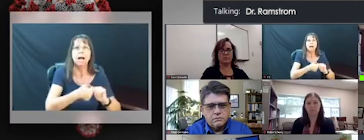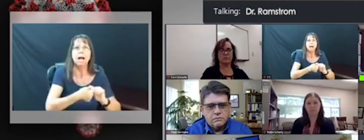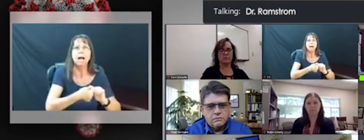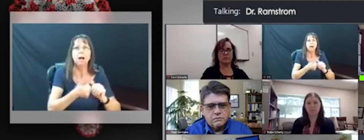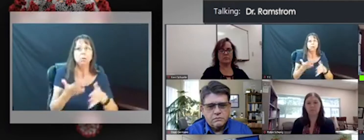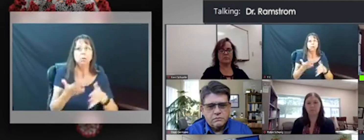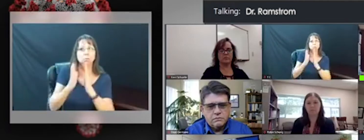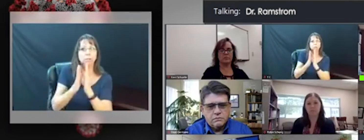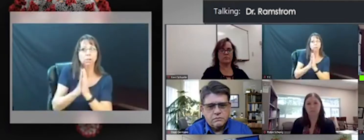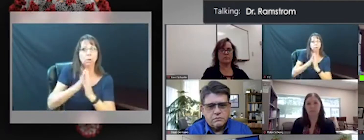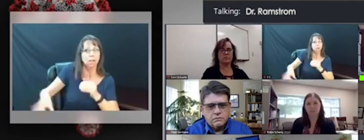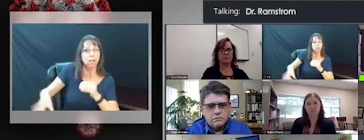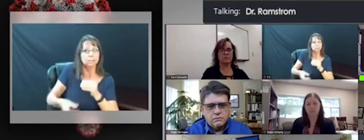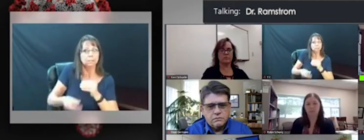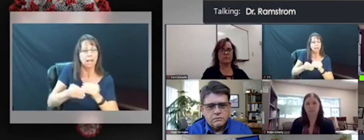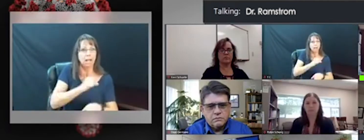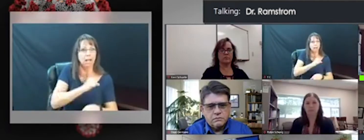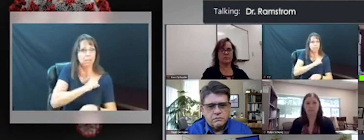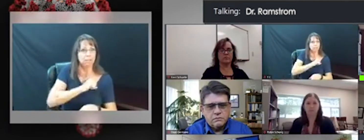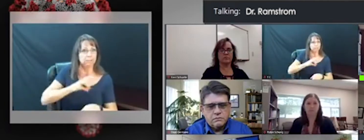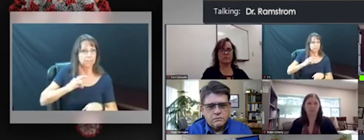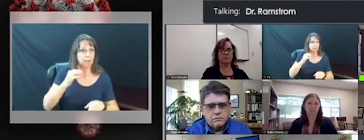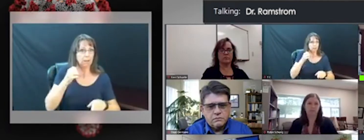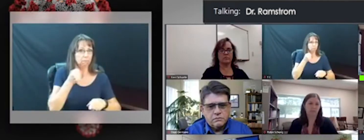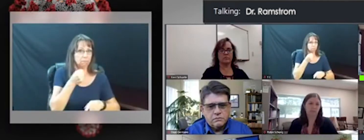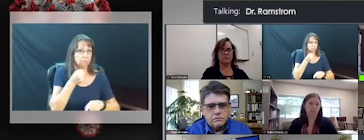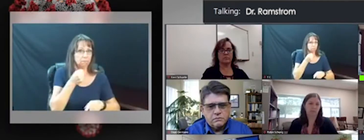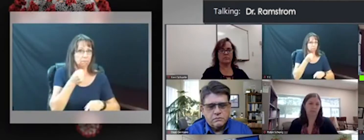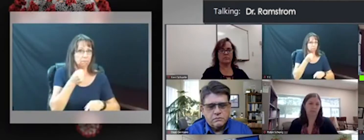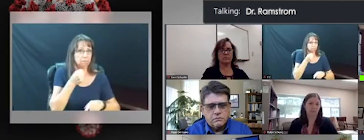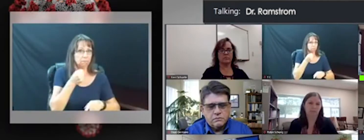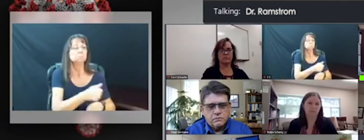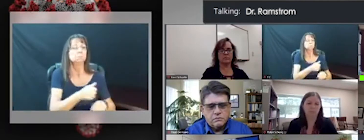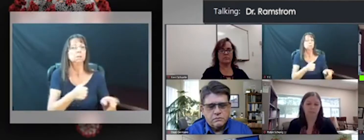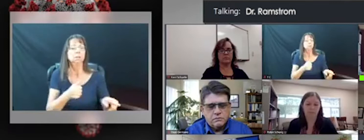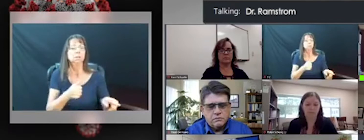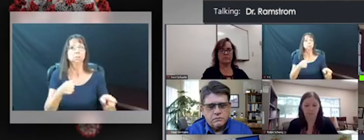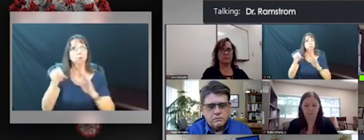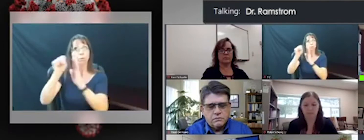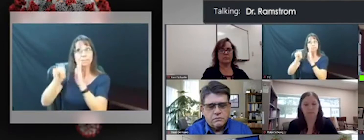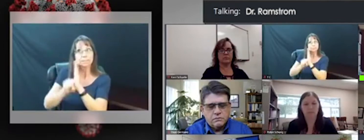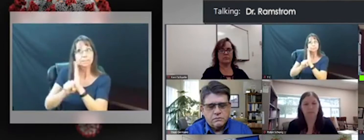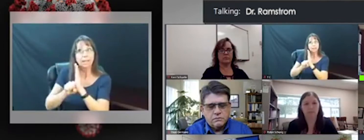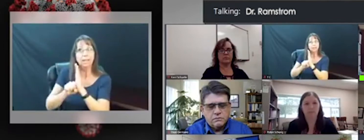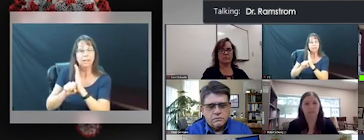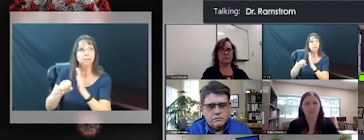it up to the state and, the state has been able to help secure resources, in terms of staffing.